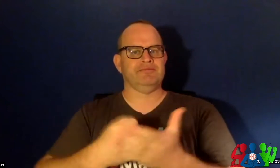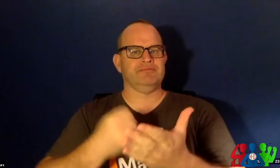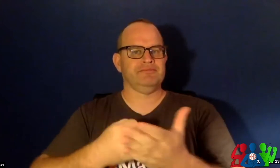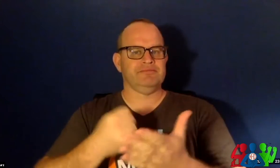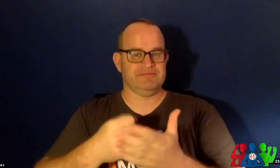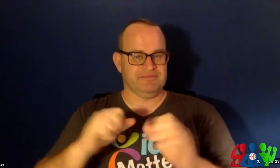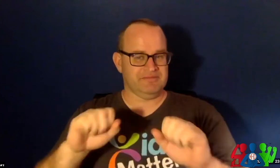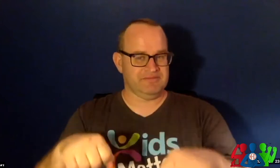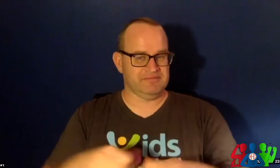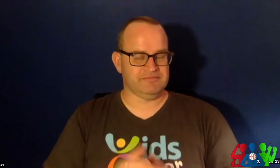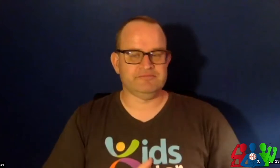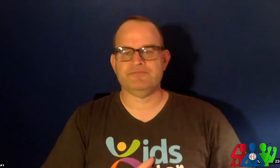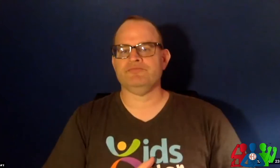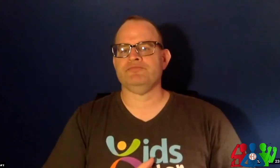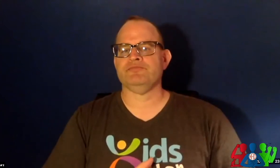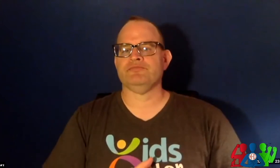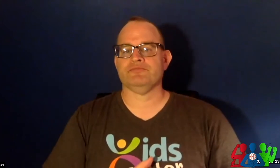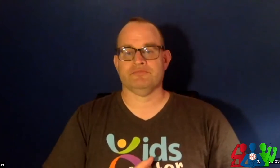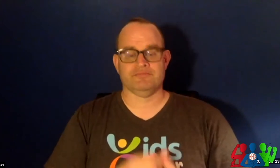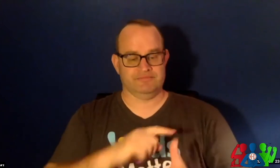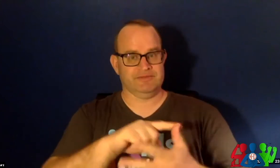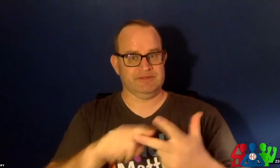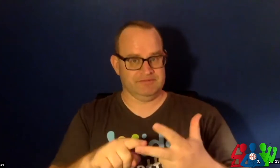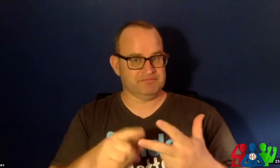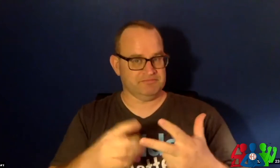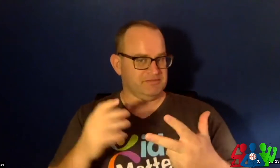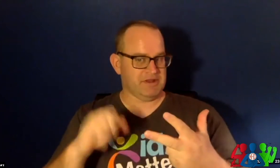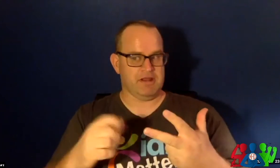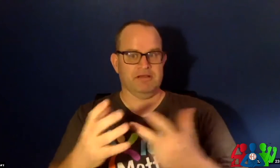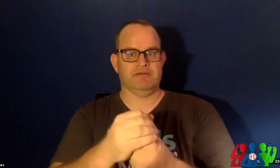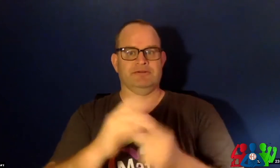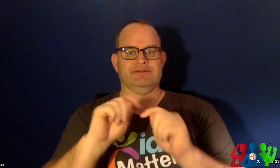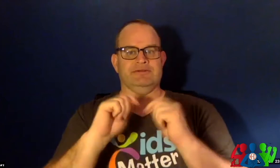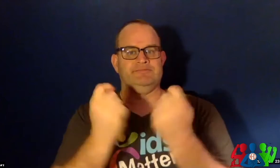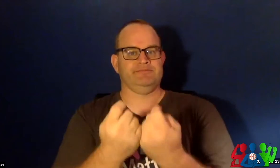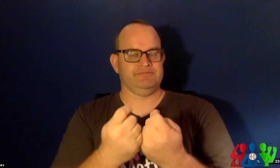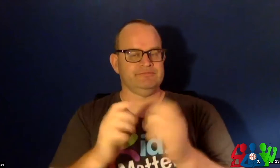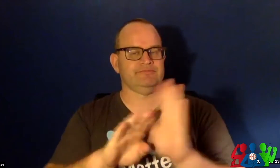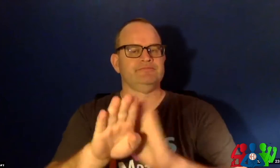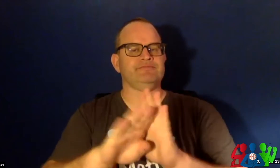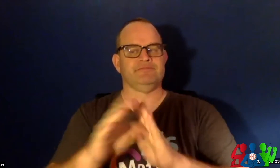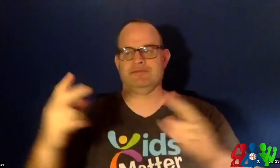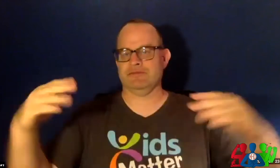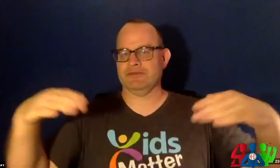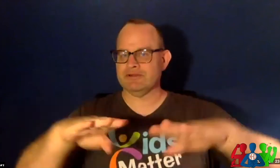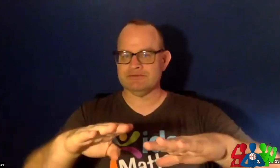are in graphic design but you're not a great signer, then see if you can find somebody in your community